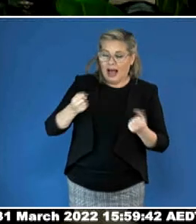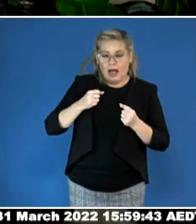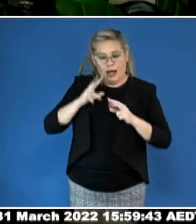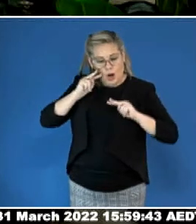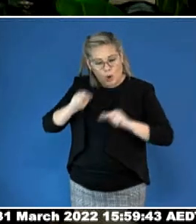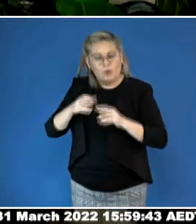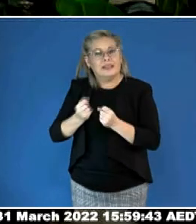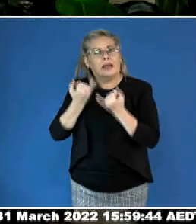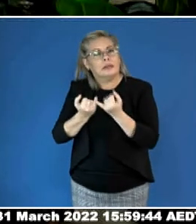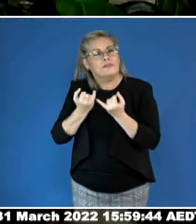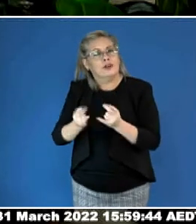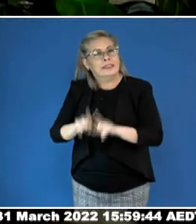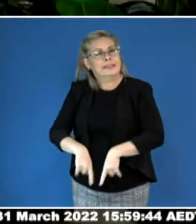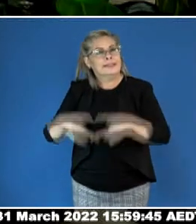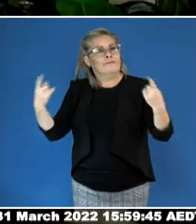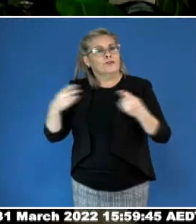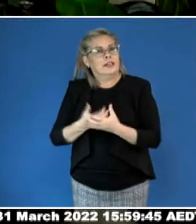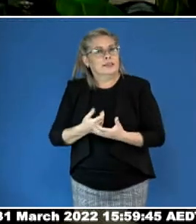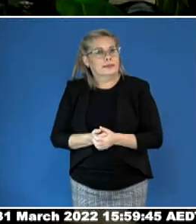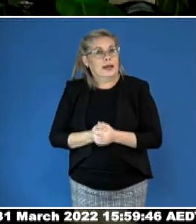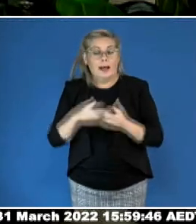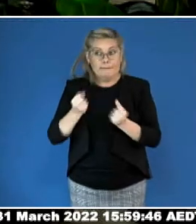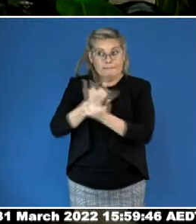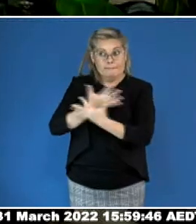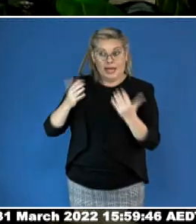More generally, we know that many autistic females and girls and gender diverse